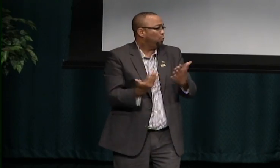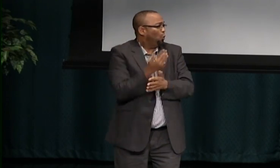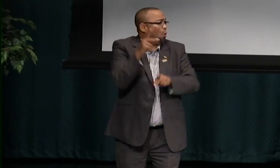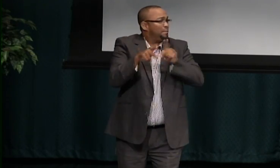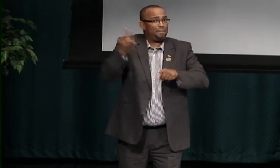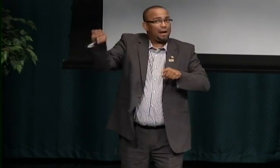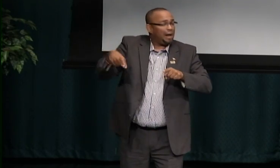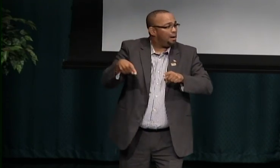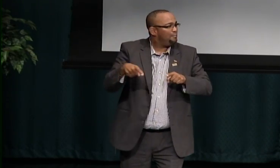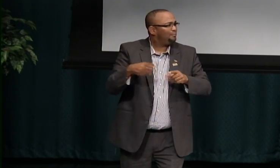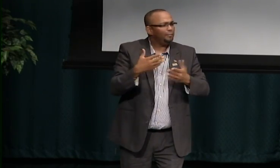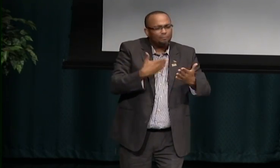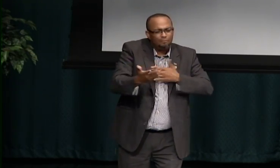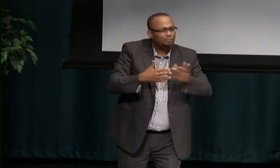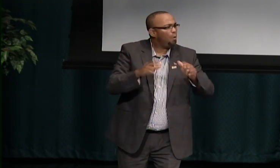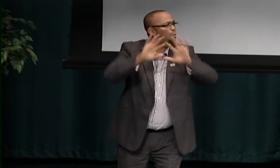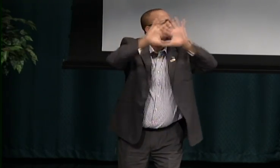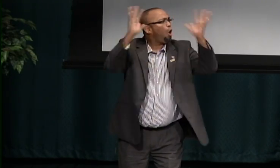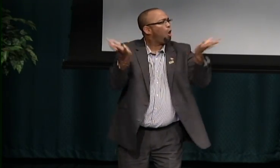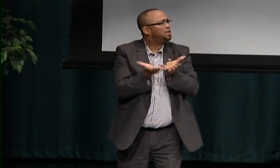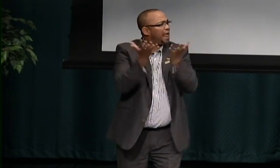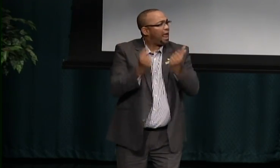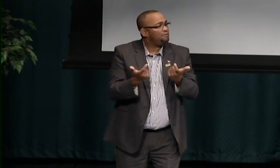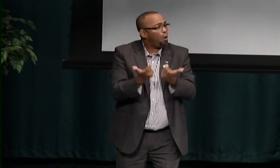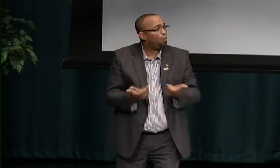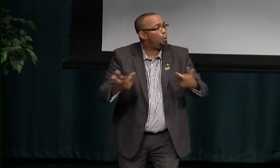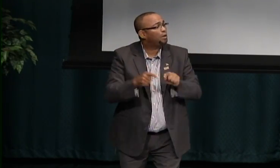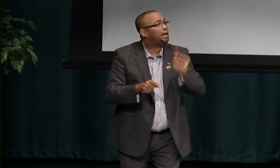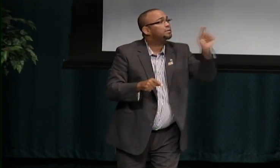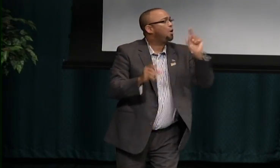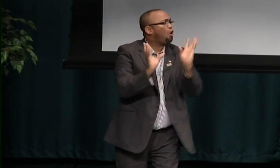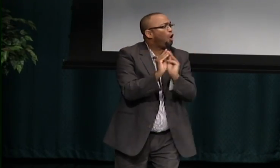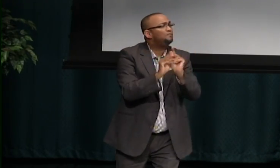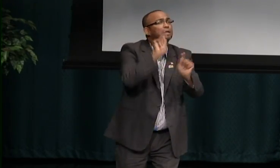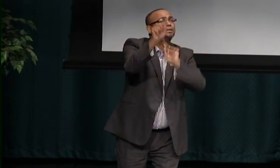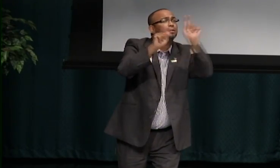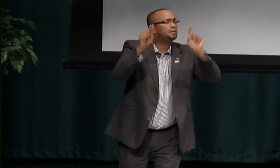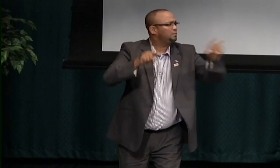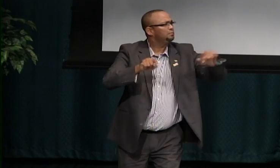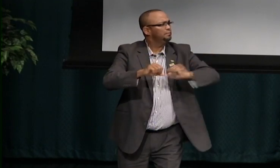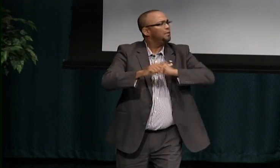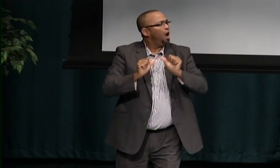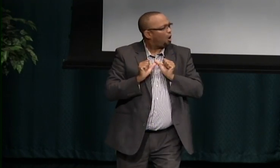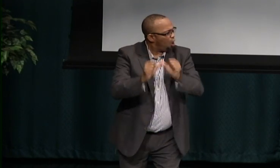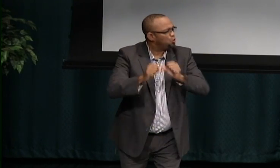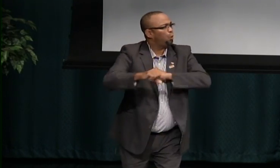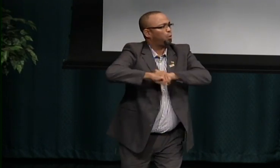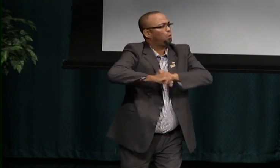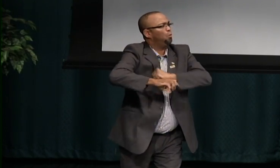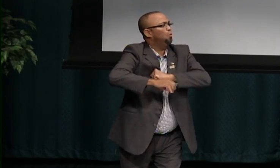If new people come in, that's fine. We all have to work together.